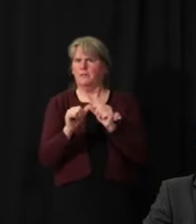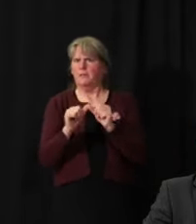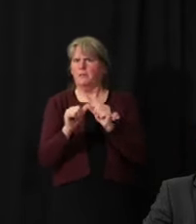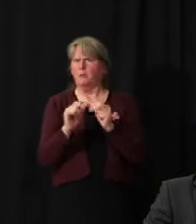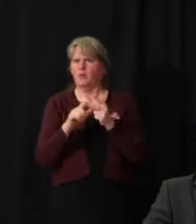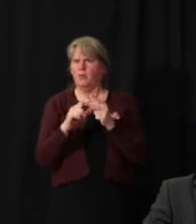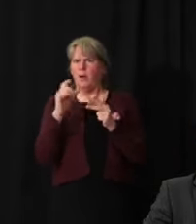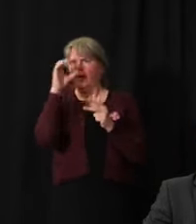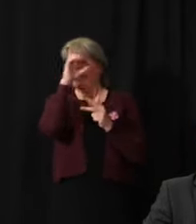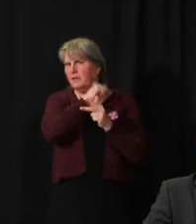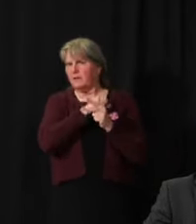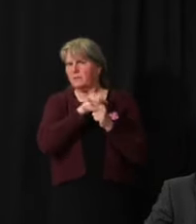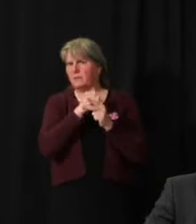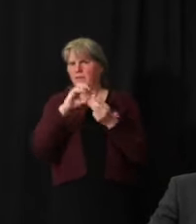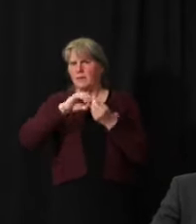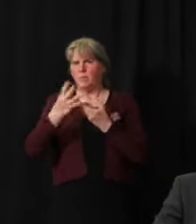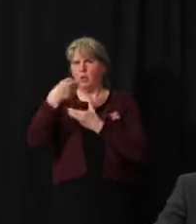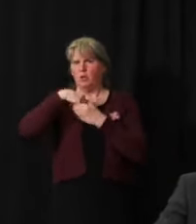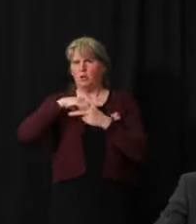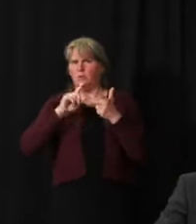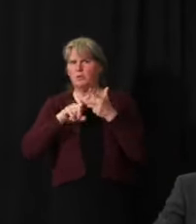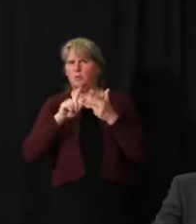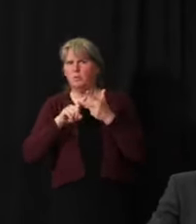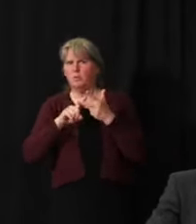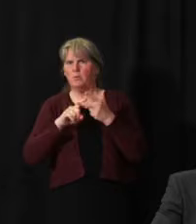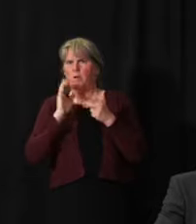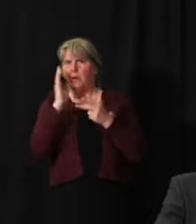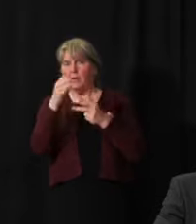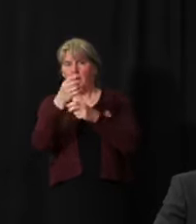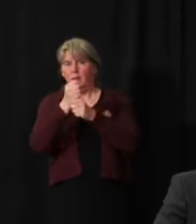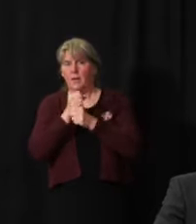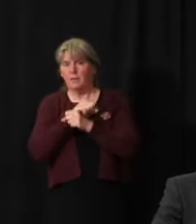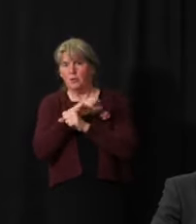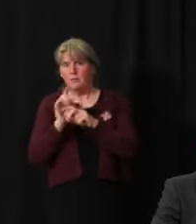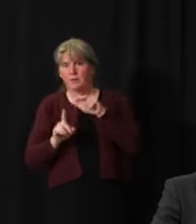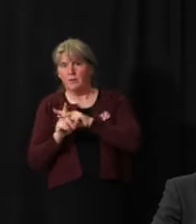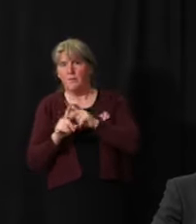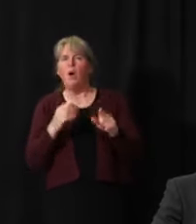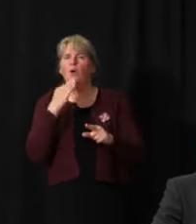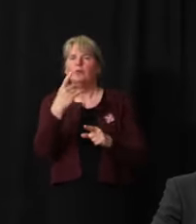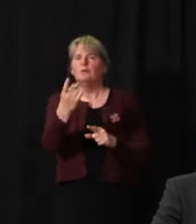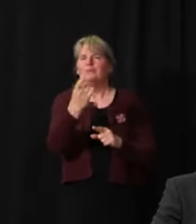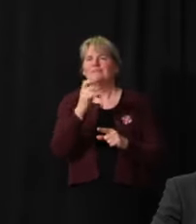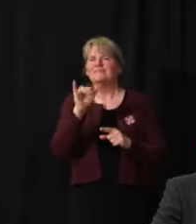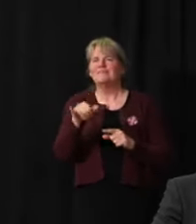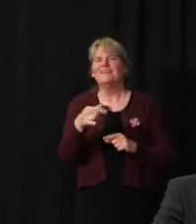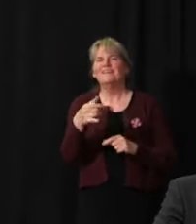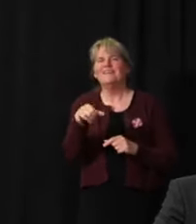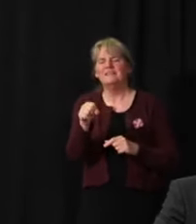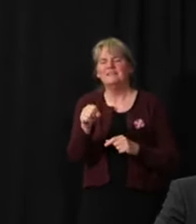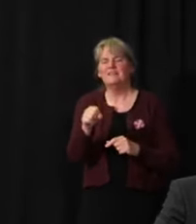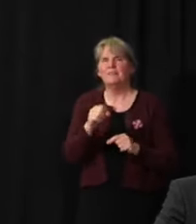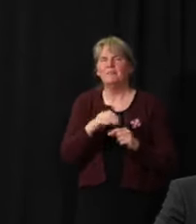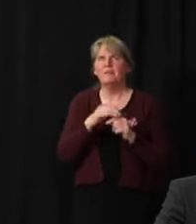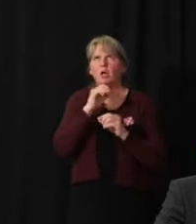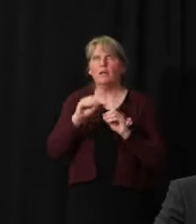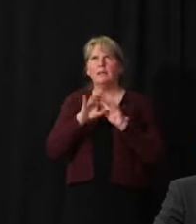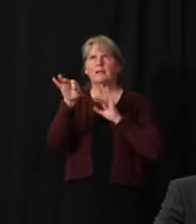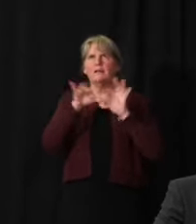other cases there could be in Yukon as we continue along. Why is that not included?